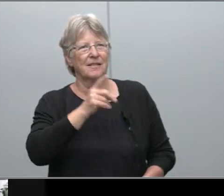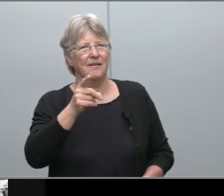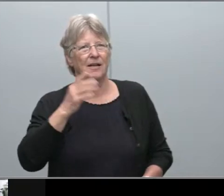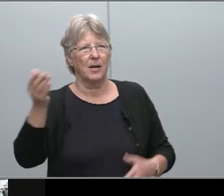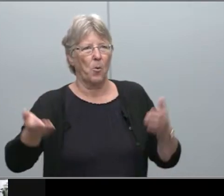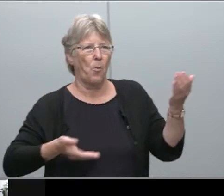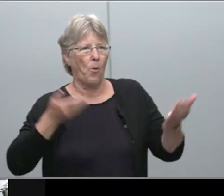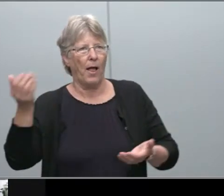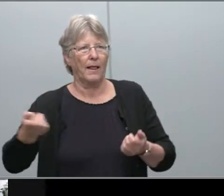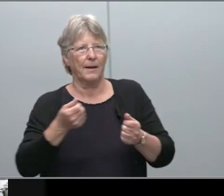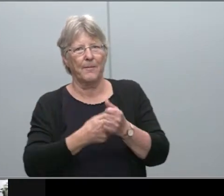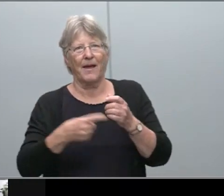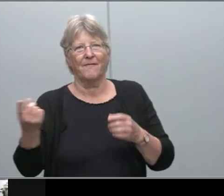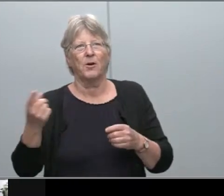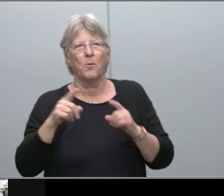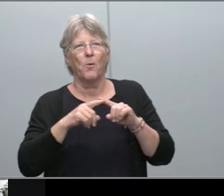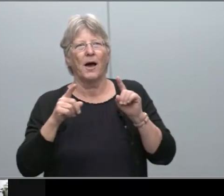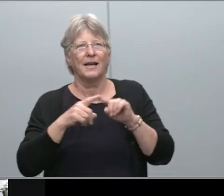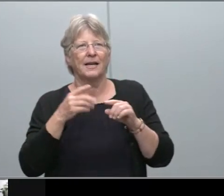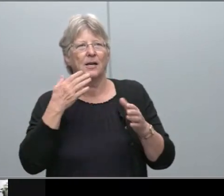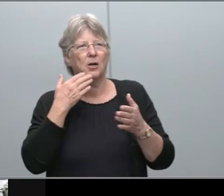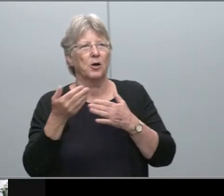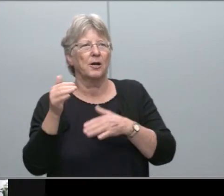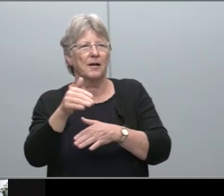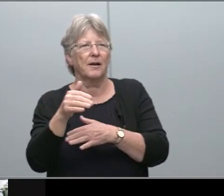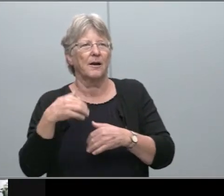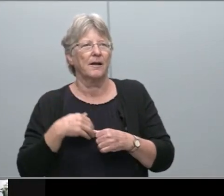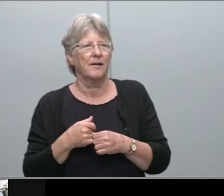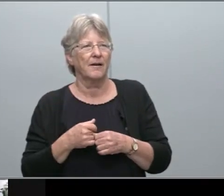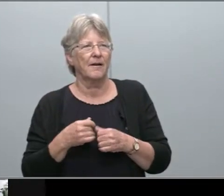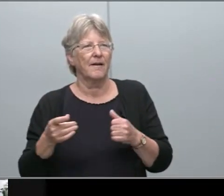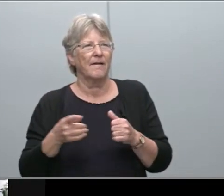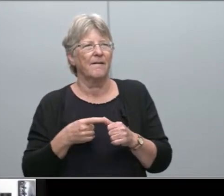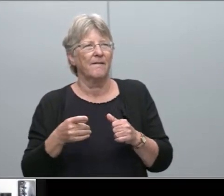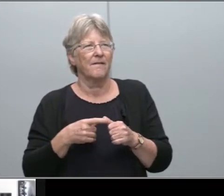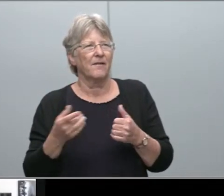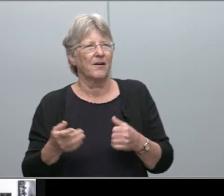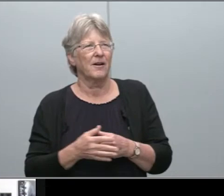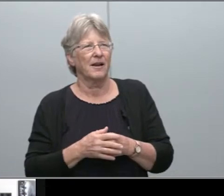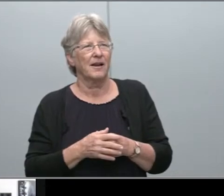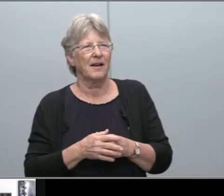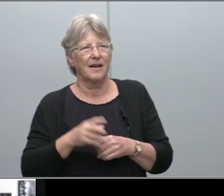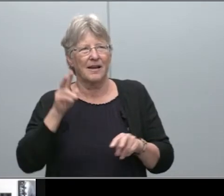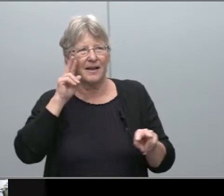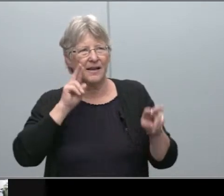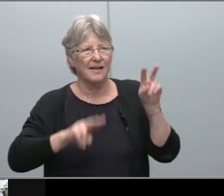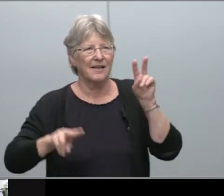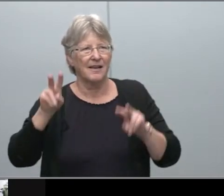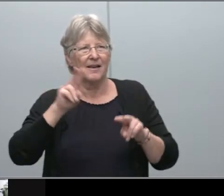and also hopefully those small cohorts. And I want families to understand phasing in students,